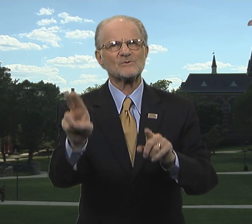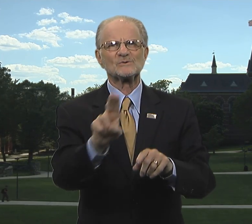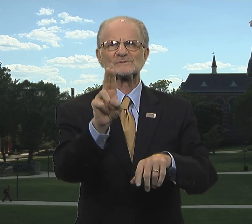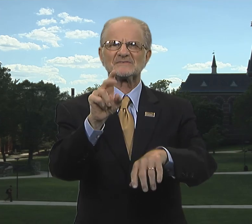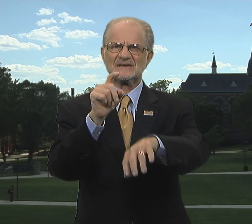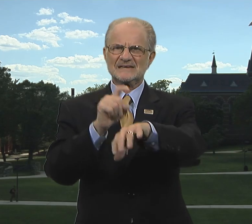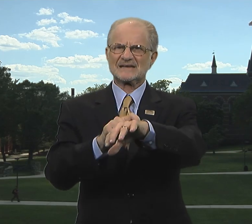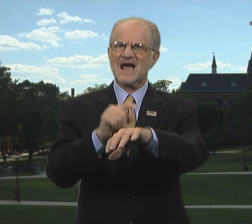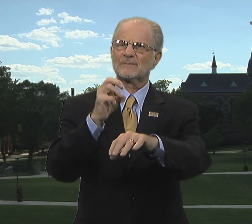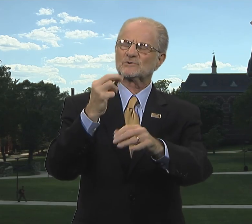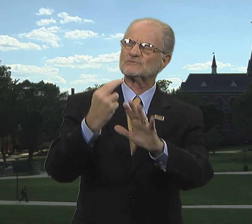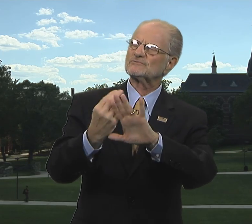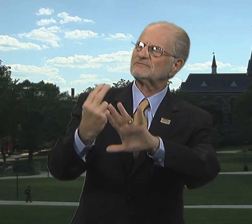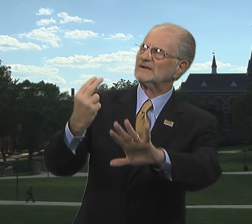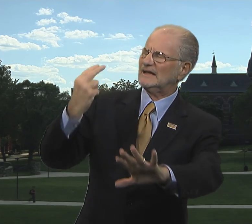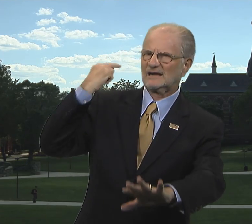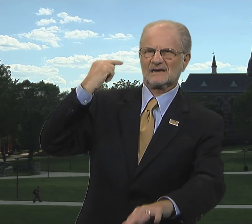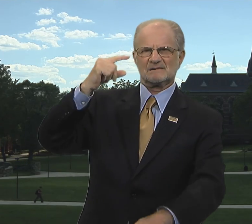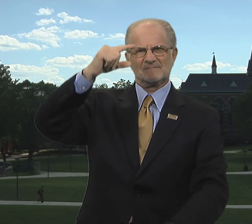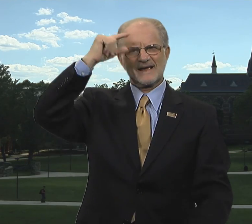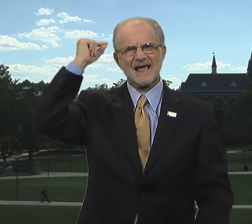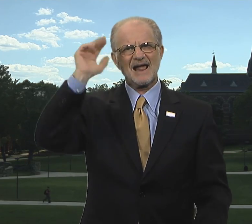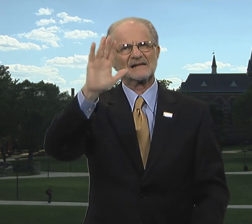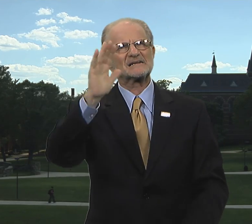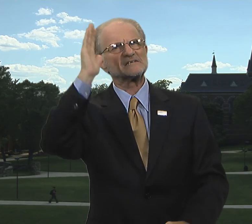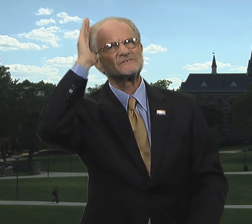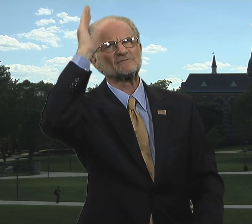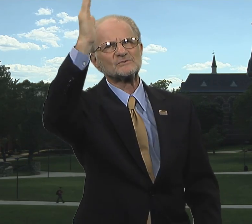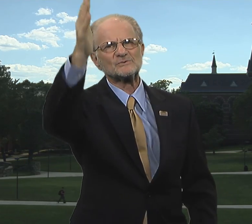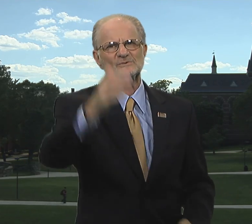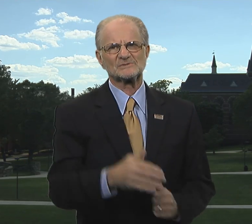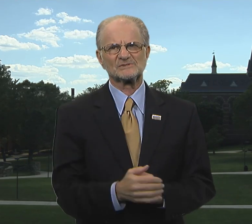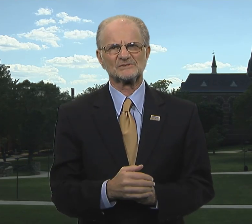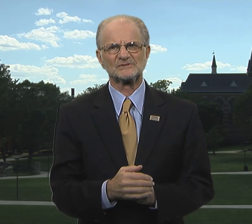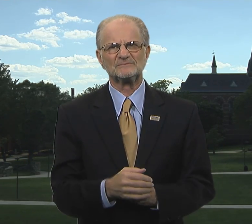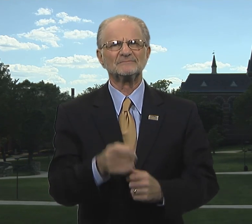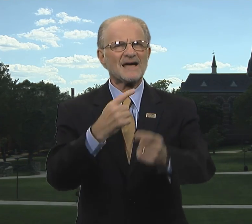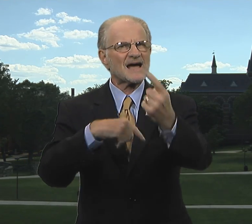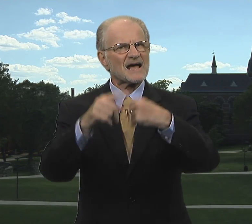I also used the time to reflect on Gallaudet's future.